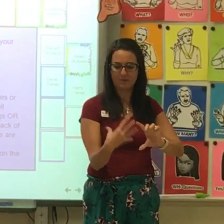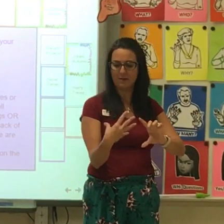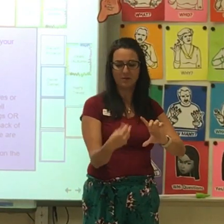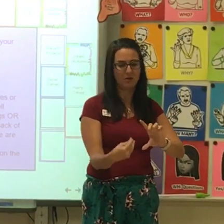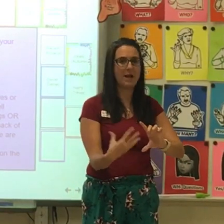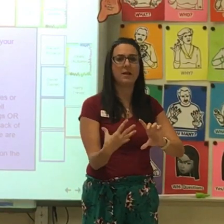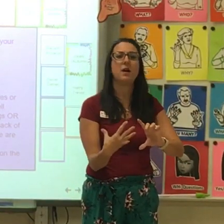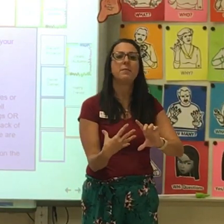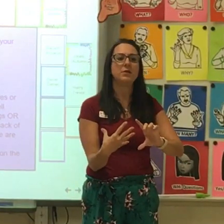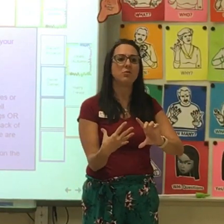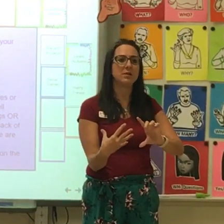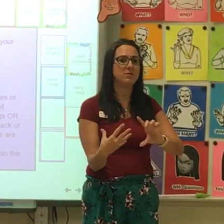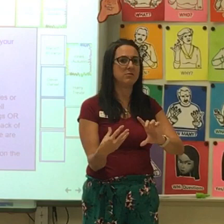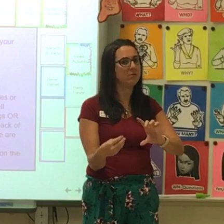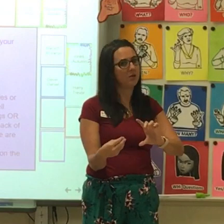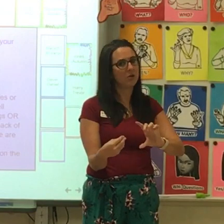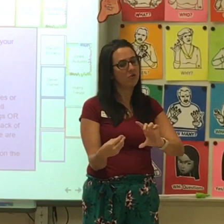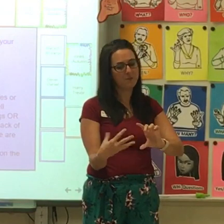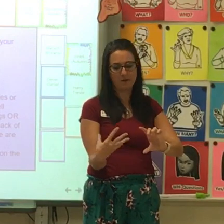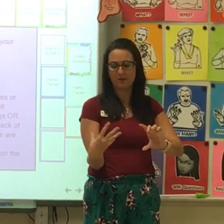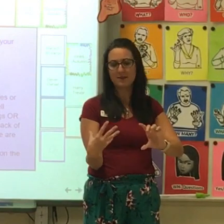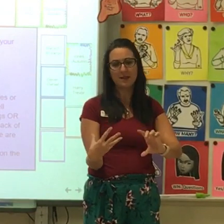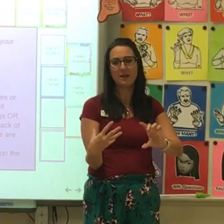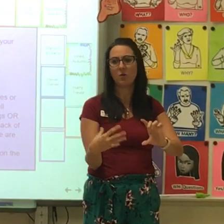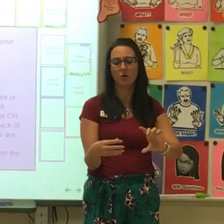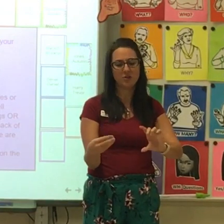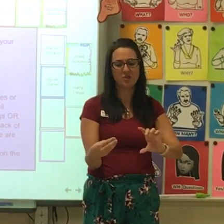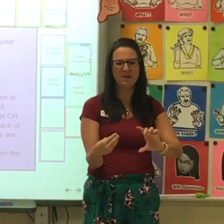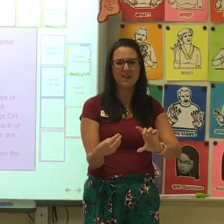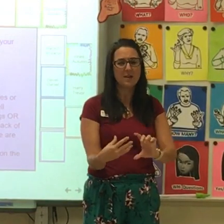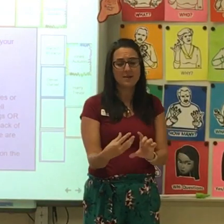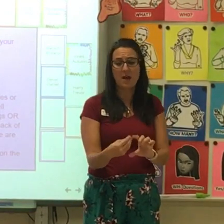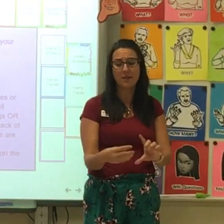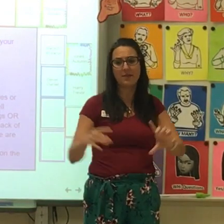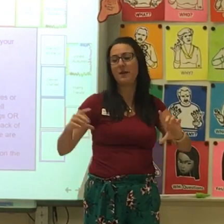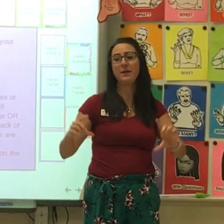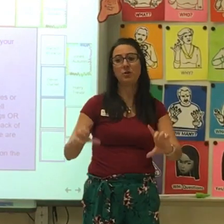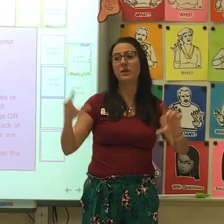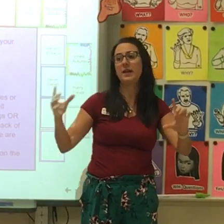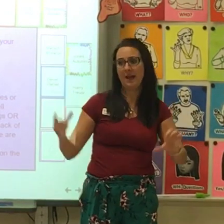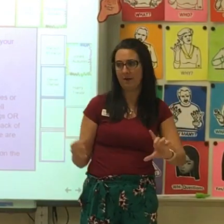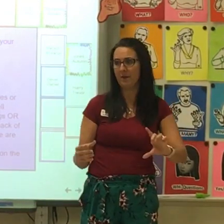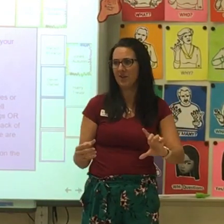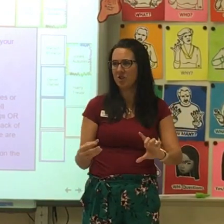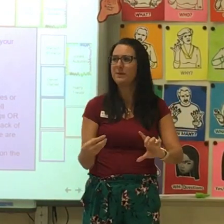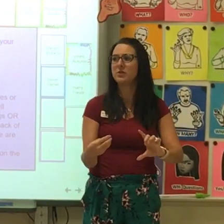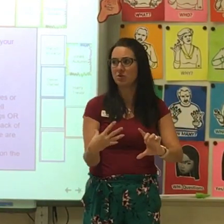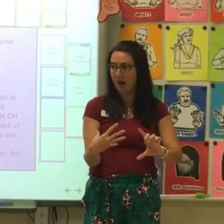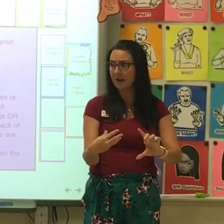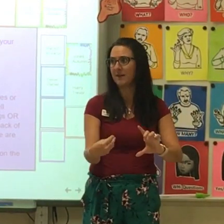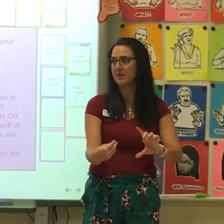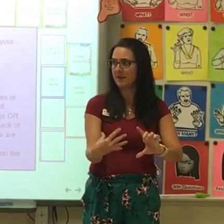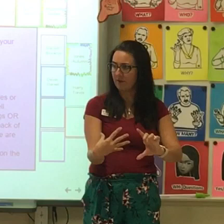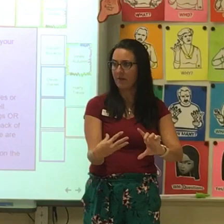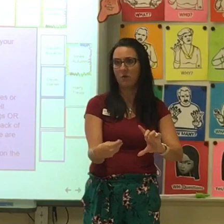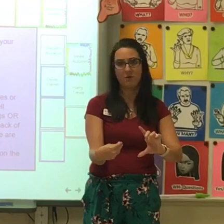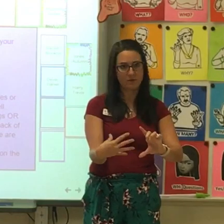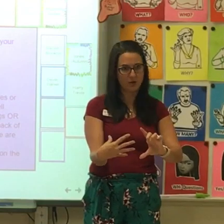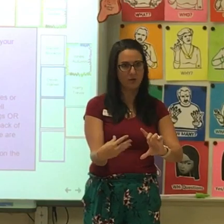sometimes it'll light up and you can be able to see it or just be not they be looking at it but it'd just be distracting we see a phone you know